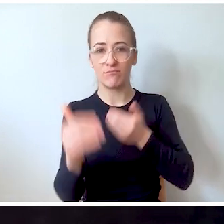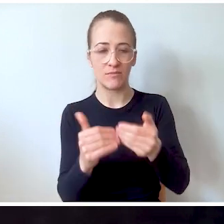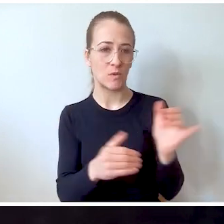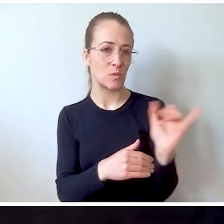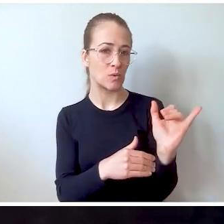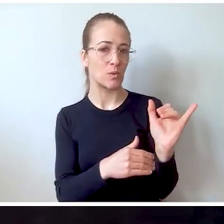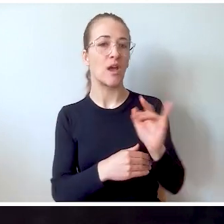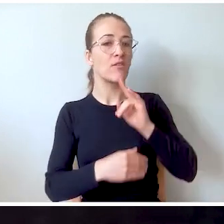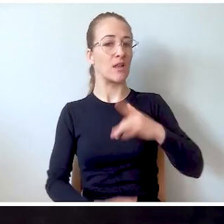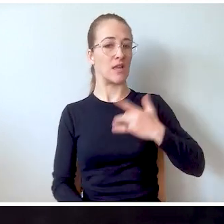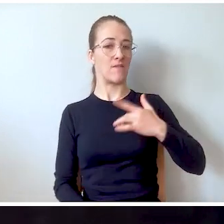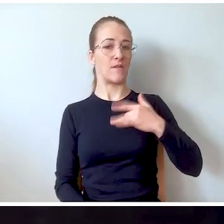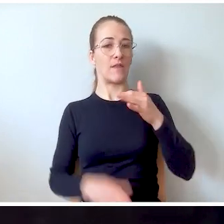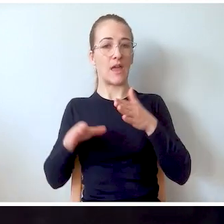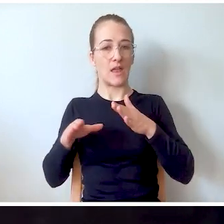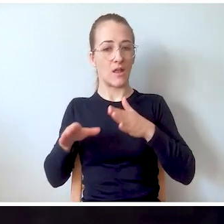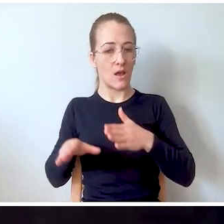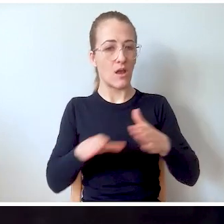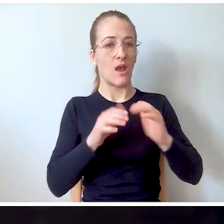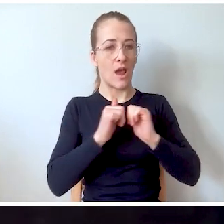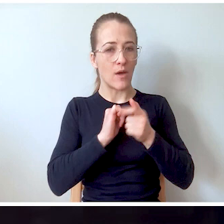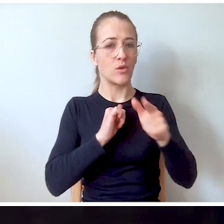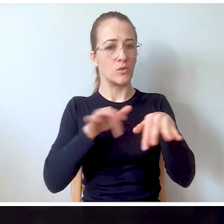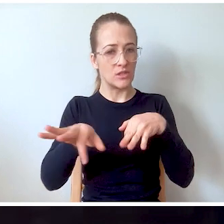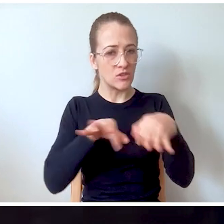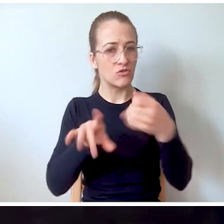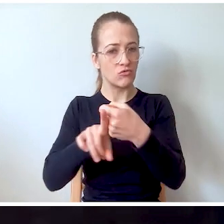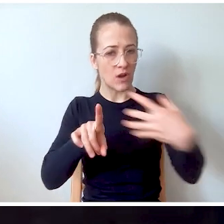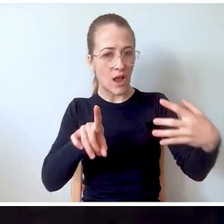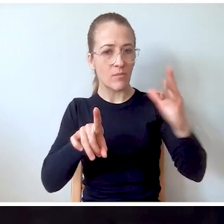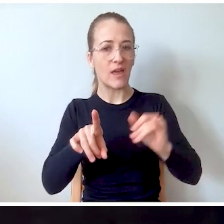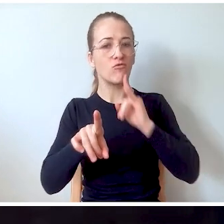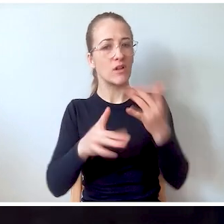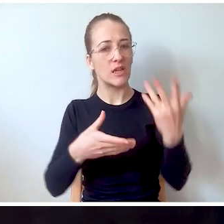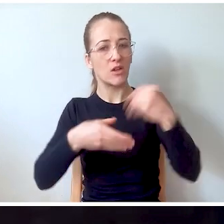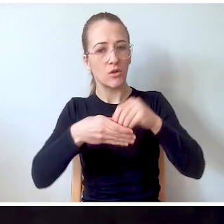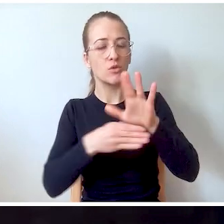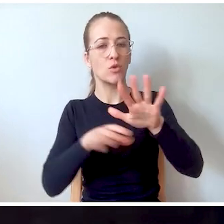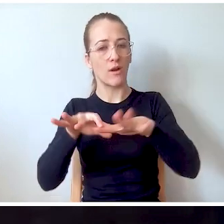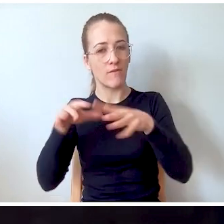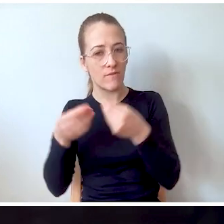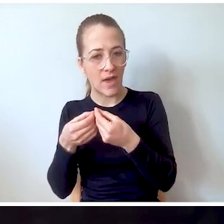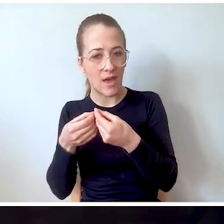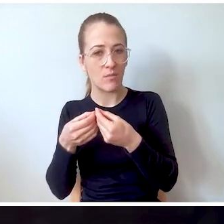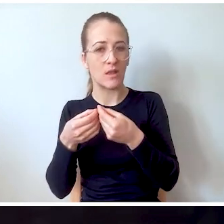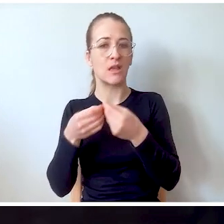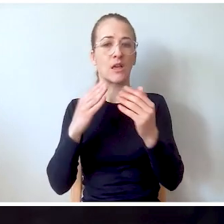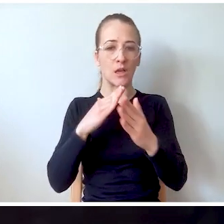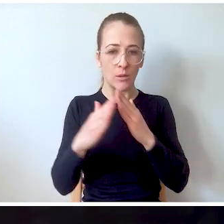And I really felt that the way that you described that and really including how your family, the community,